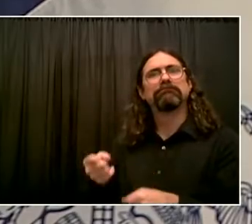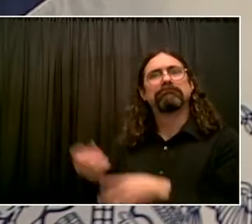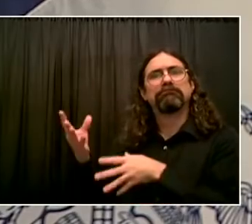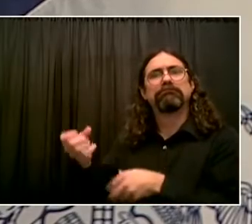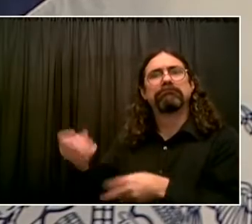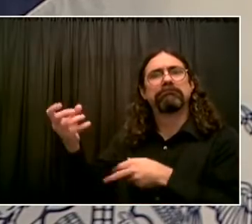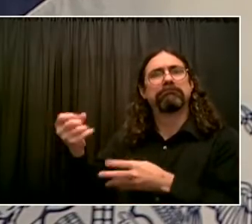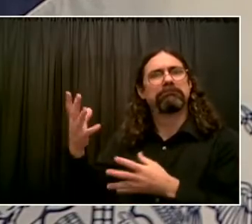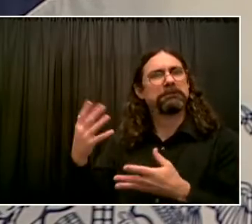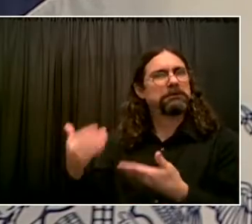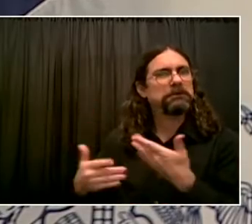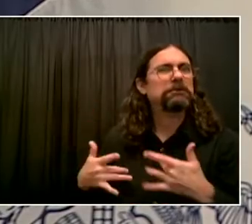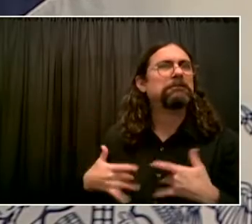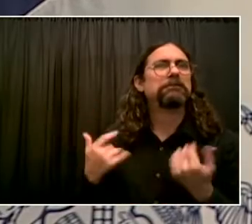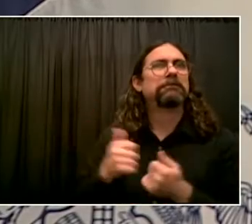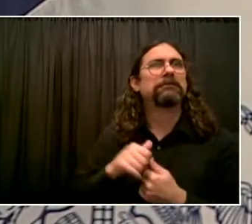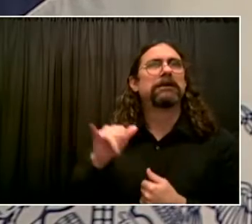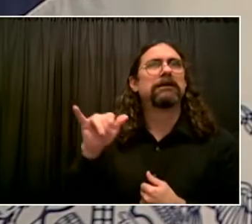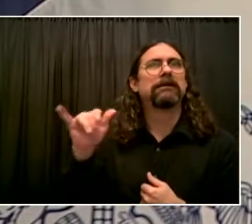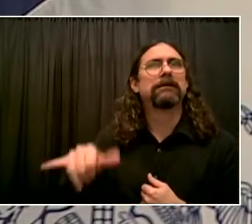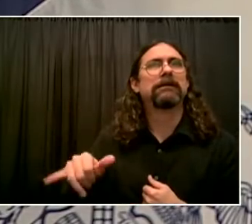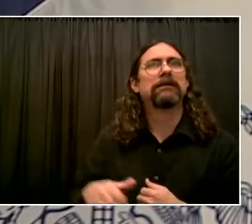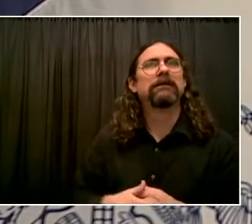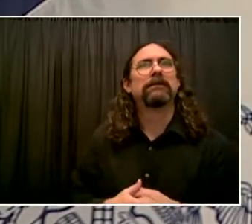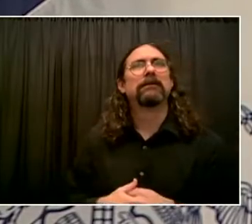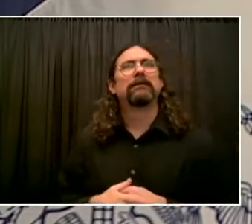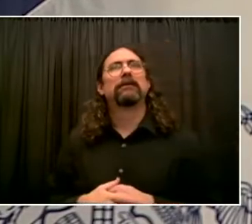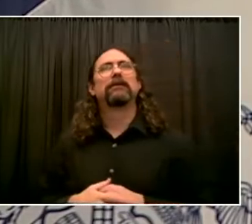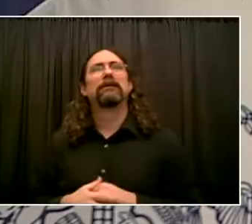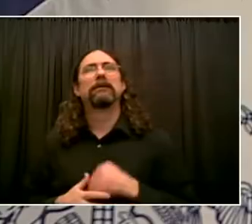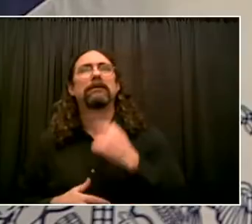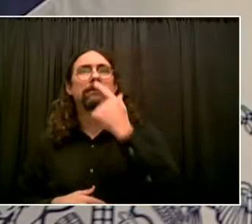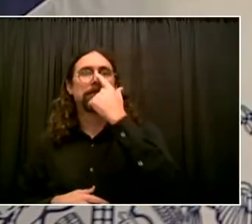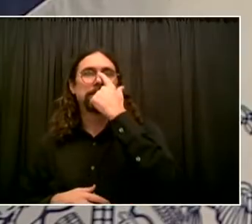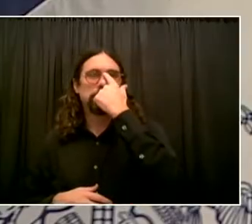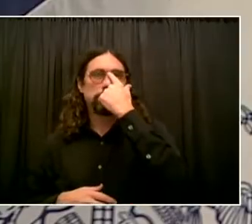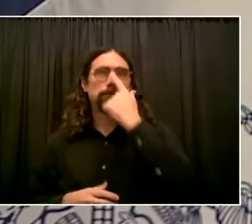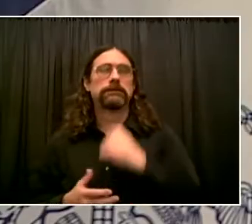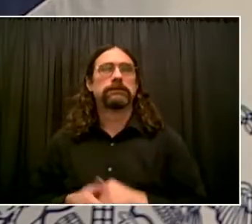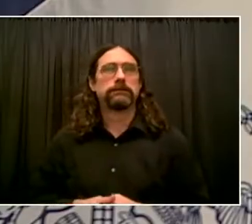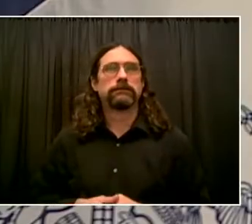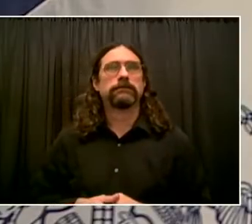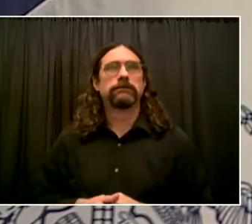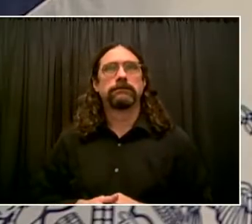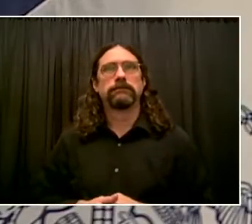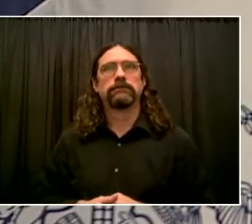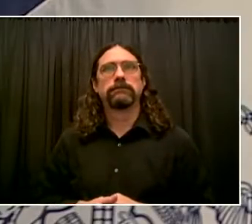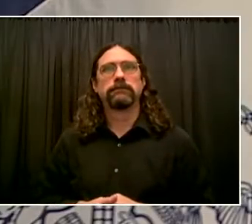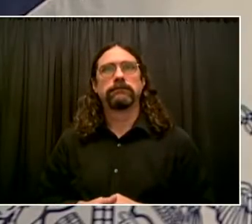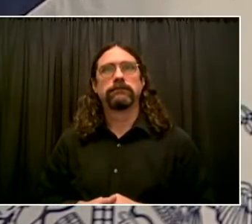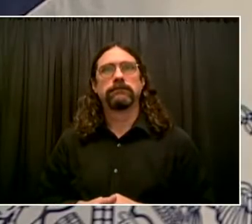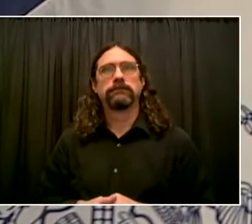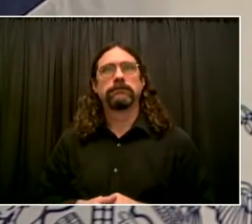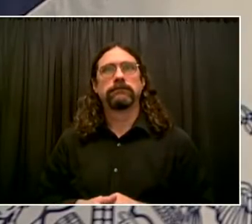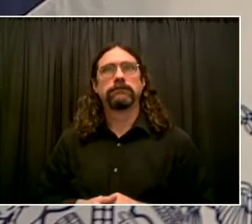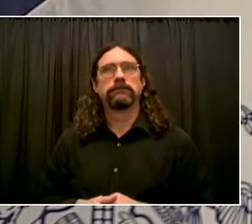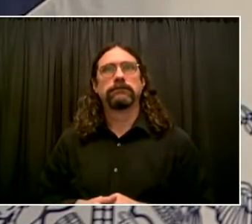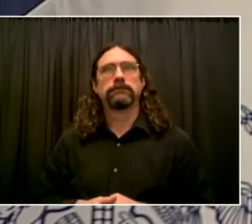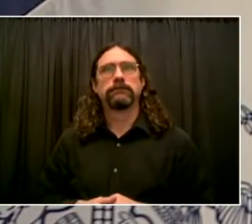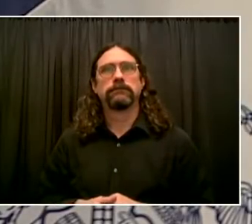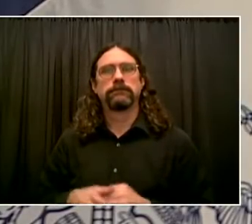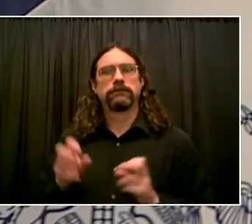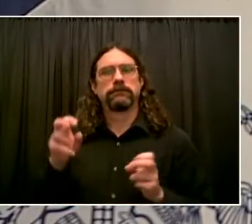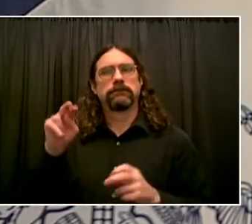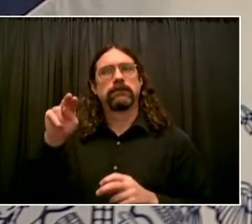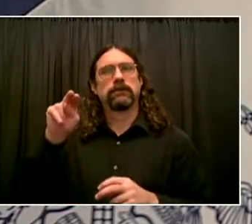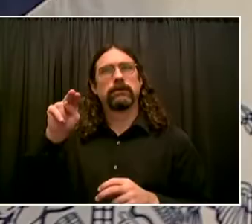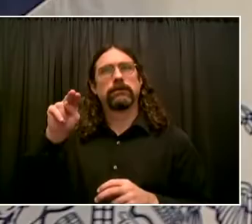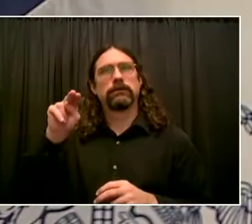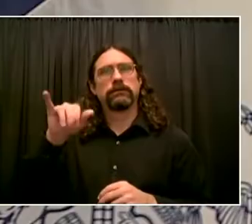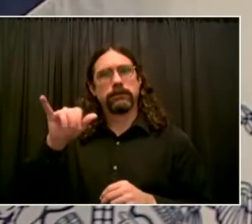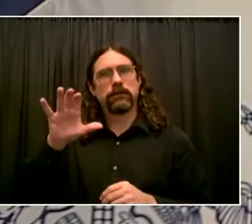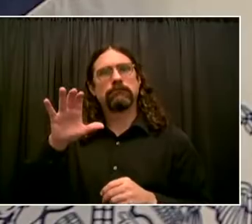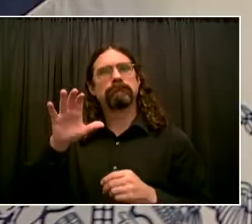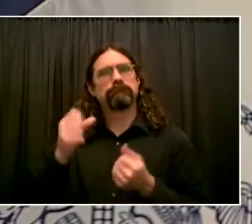HE KIND OF MOCKED THE IDEA OF